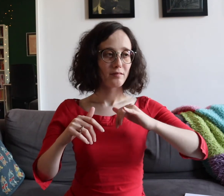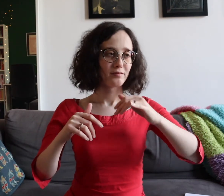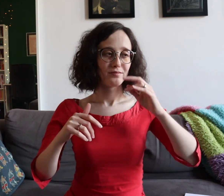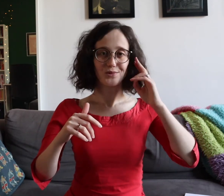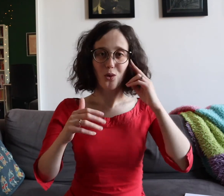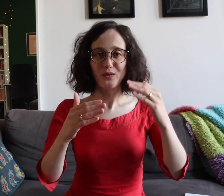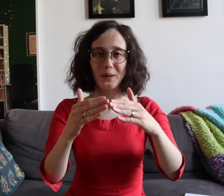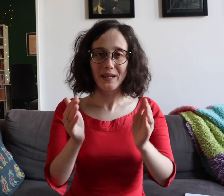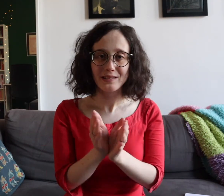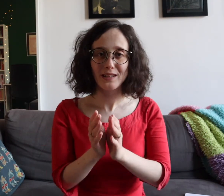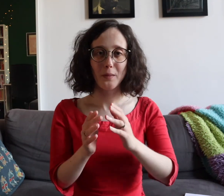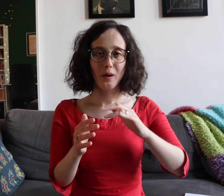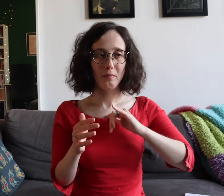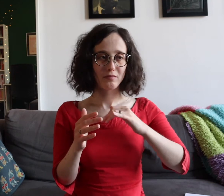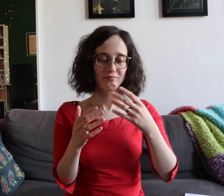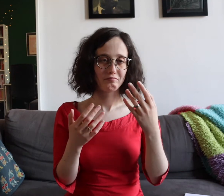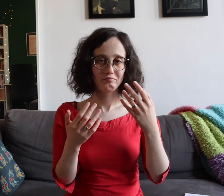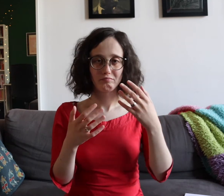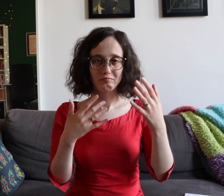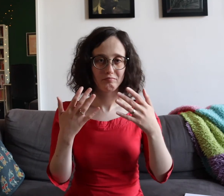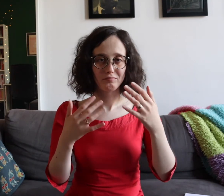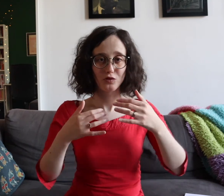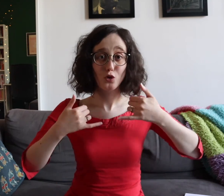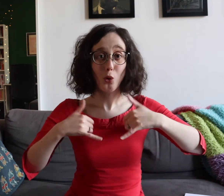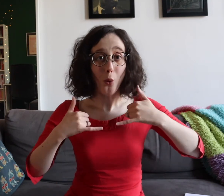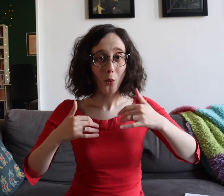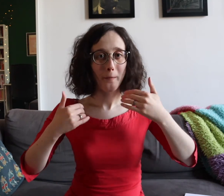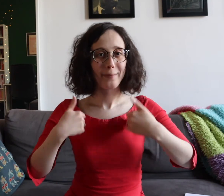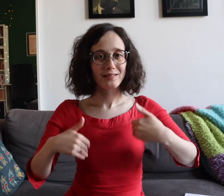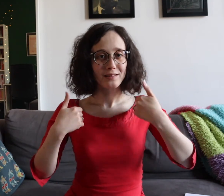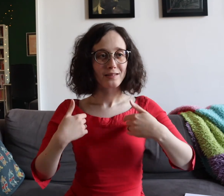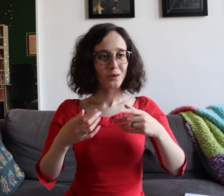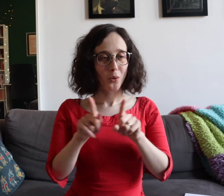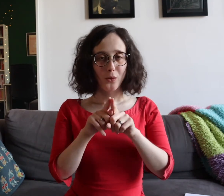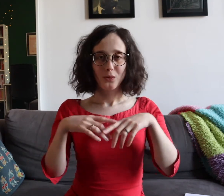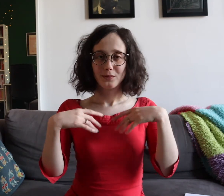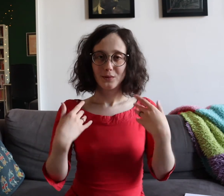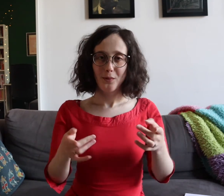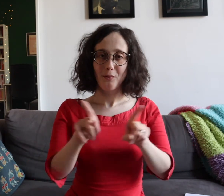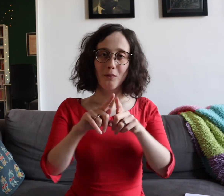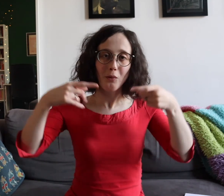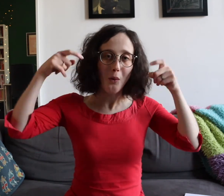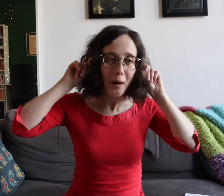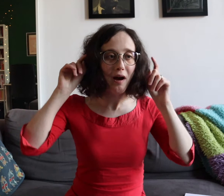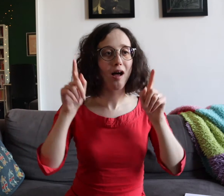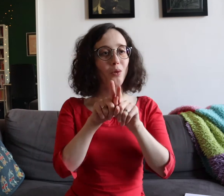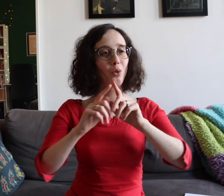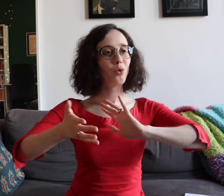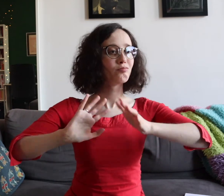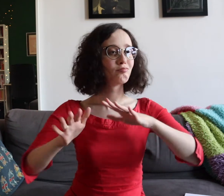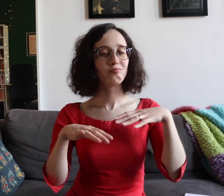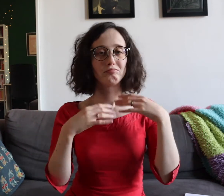a deaf community, young people wear hearing aids too, young people sign too,